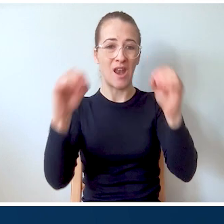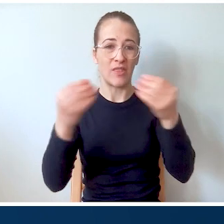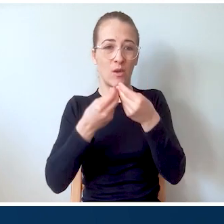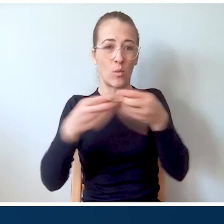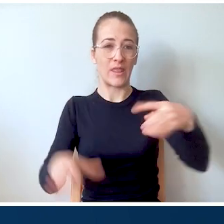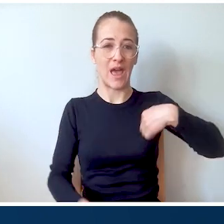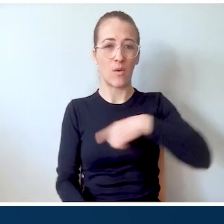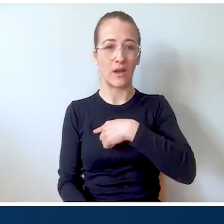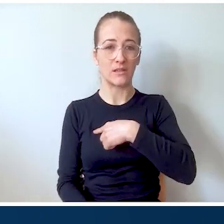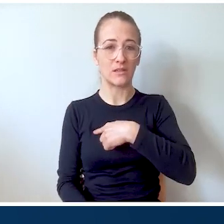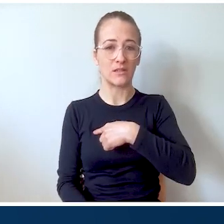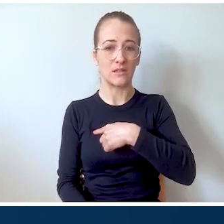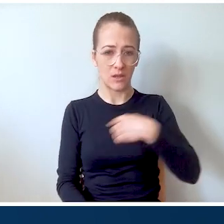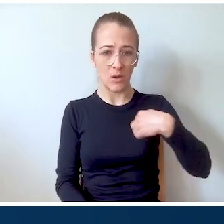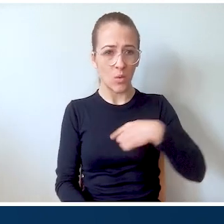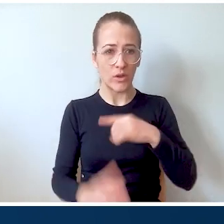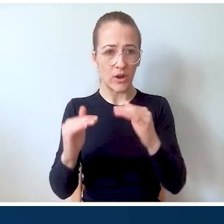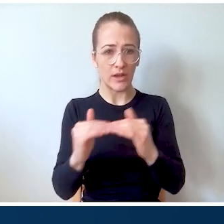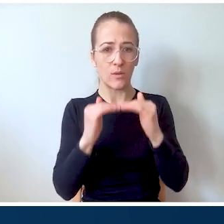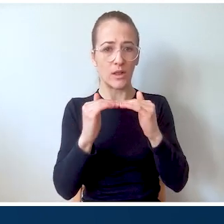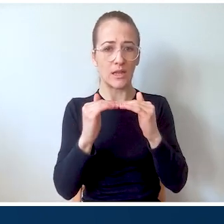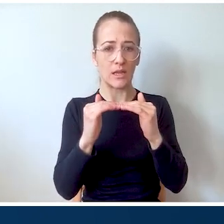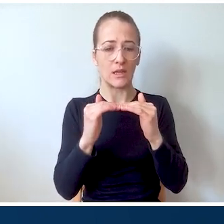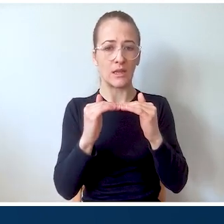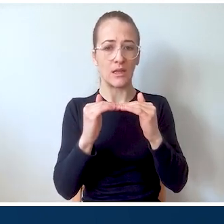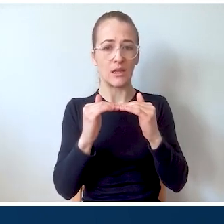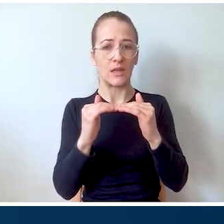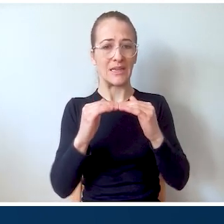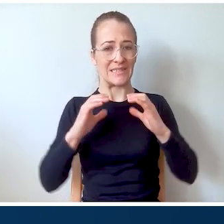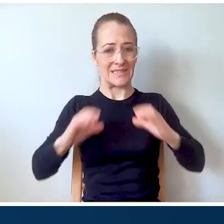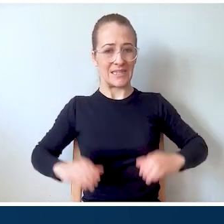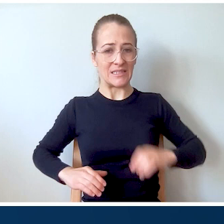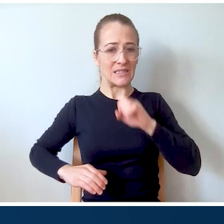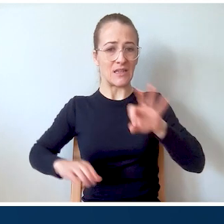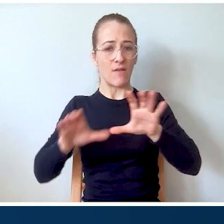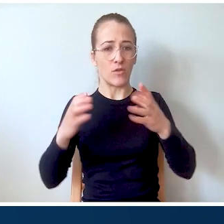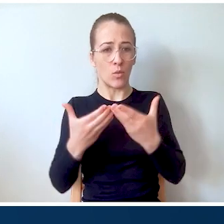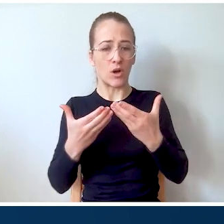Because we are equally citizens of the world in our communities